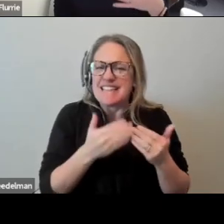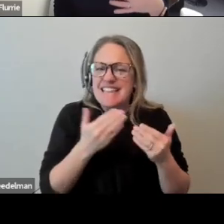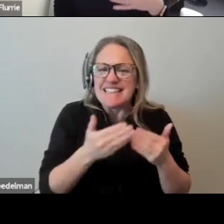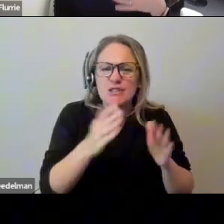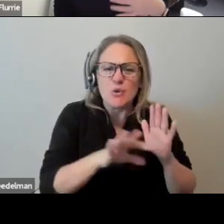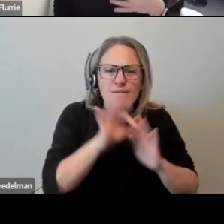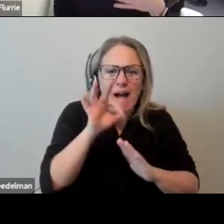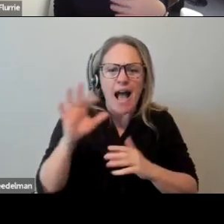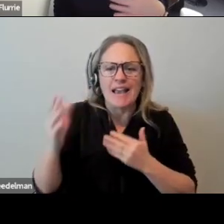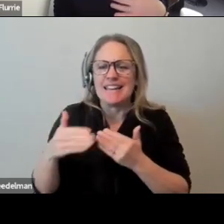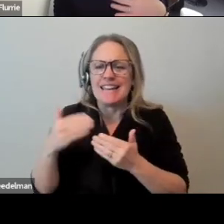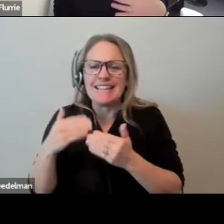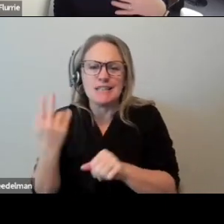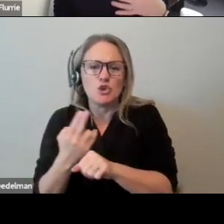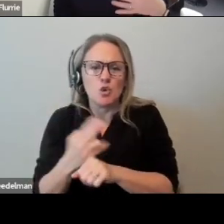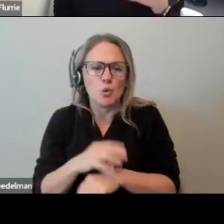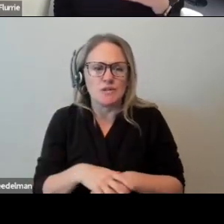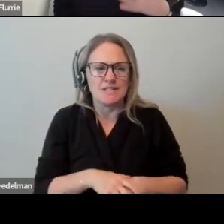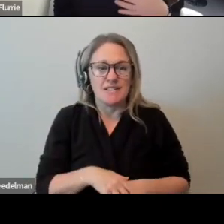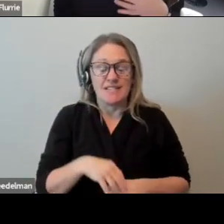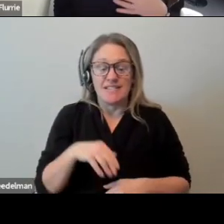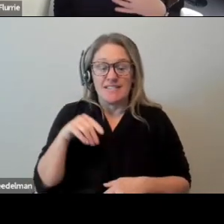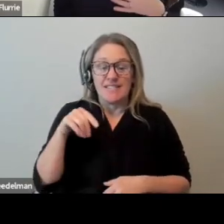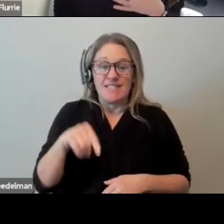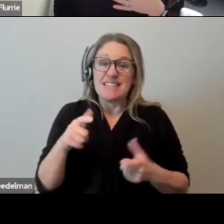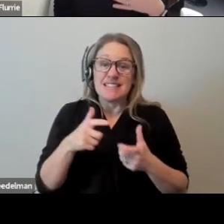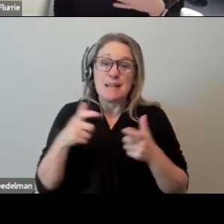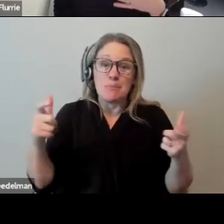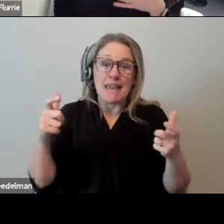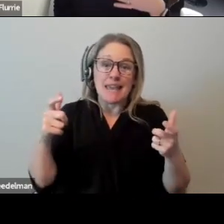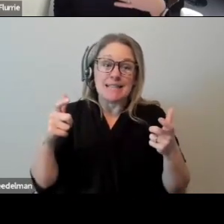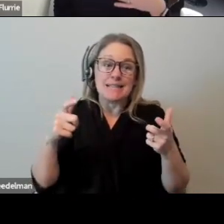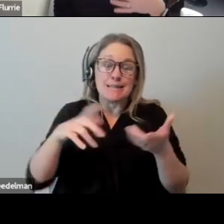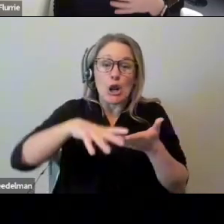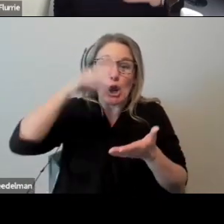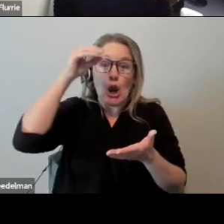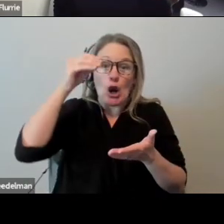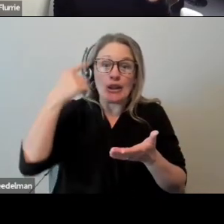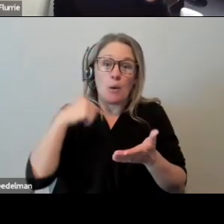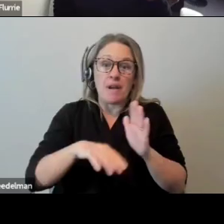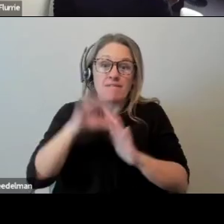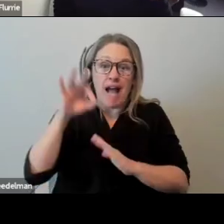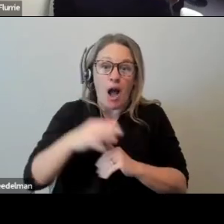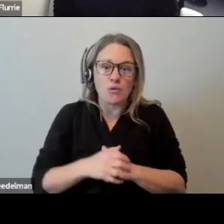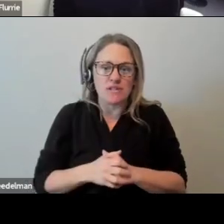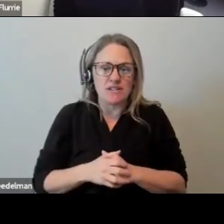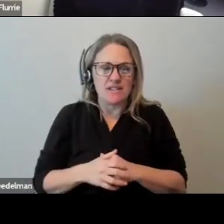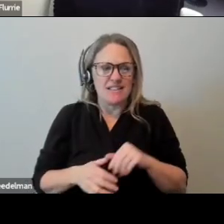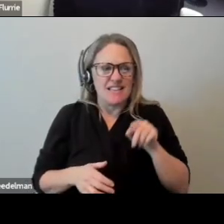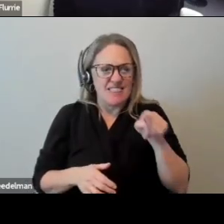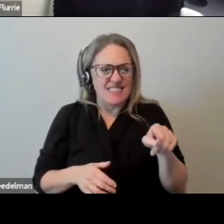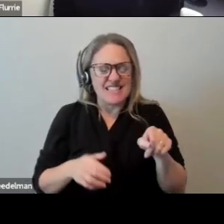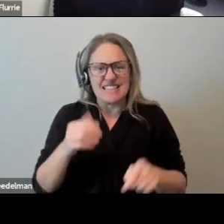And this was one of our biggest learnings actually over the last decade. This is a little gif that's just showing how easy it is